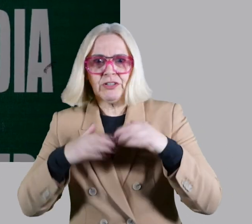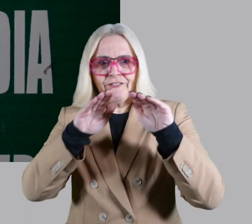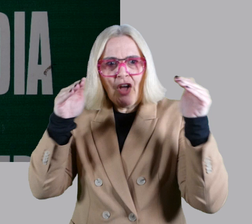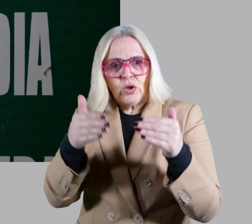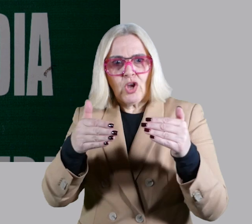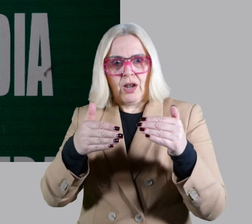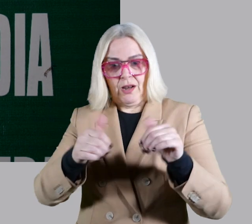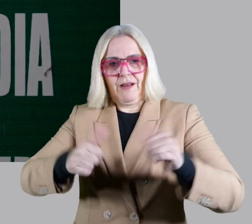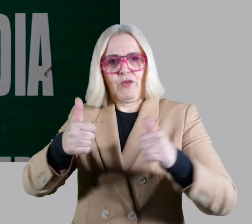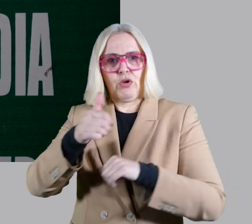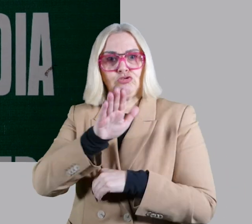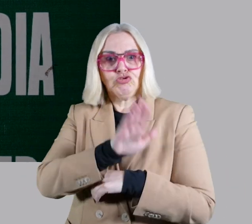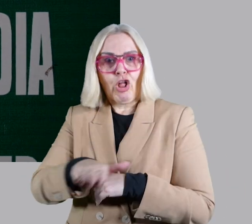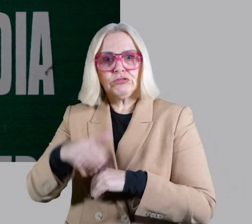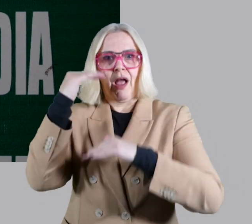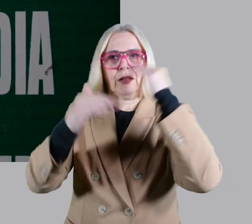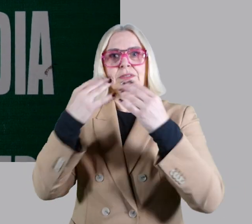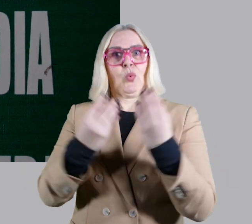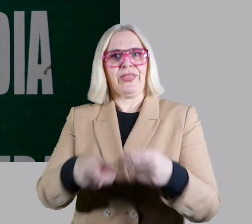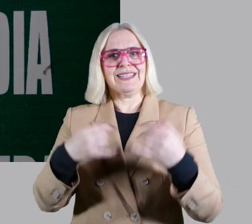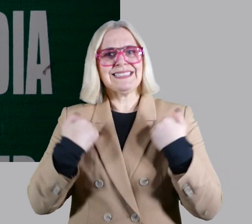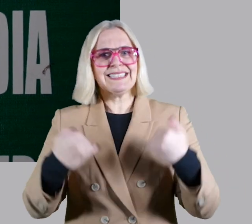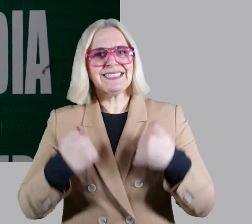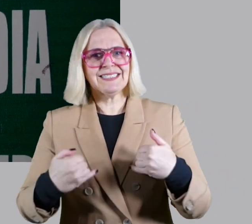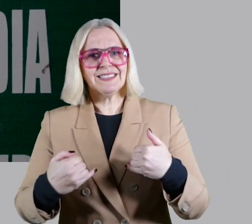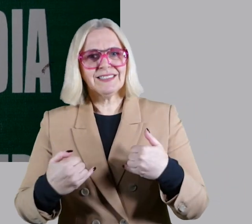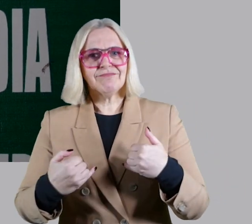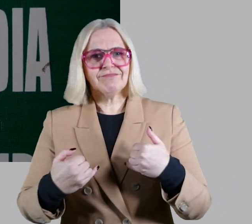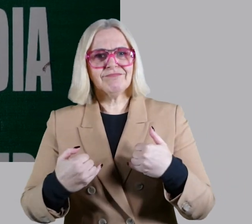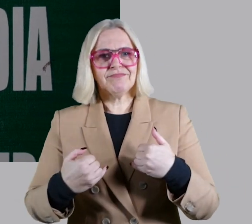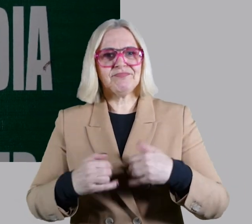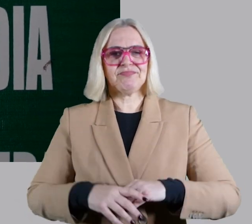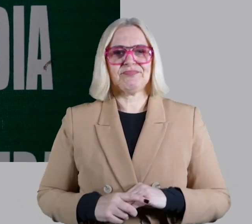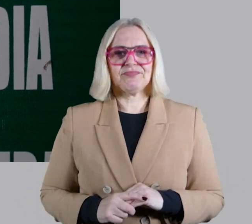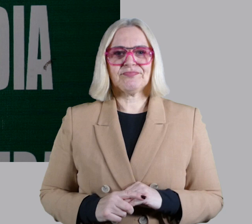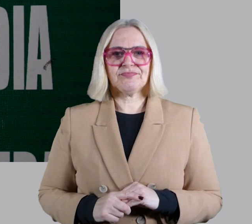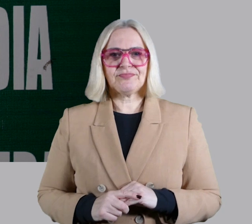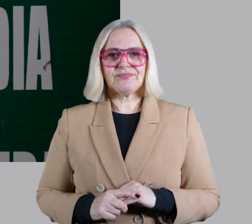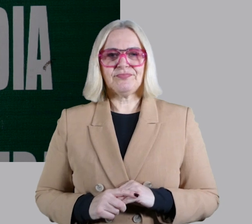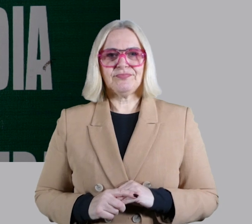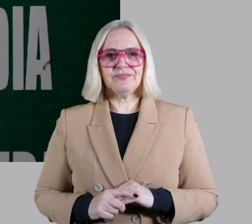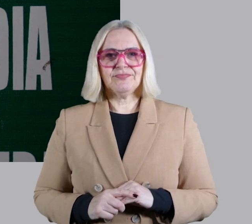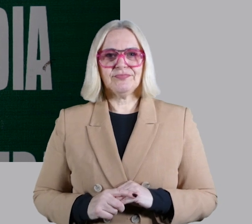I'm cautiously optimistic. I recognise, and all of us in the field recognise that there are competing interests